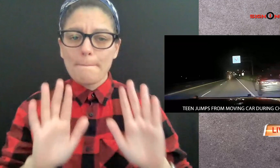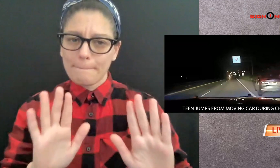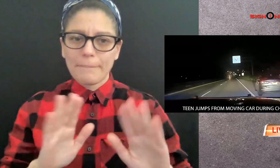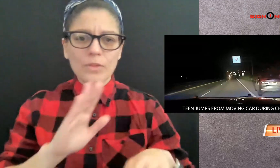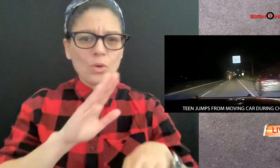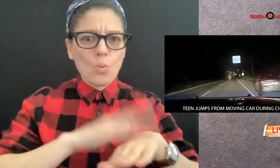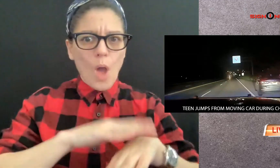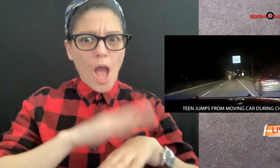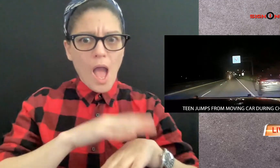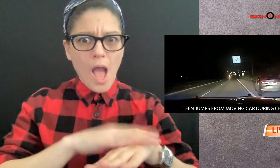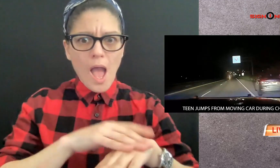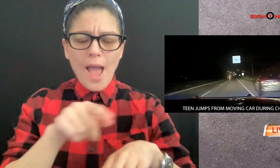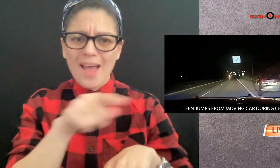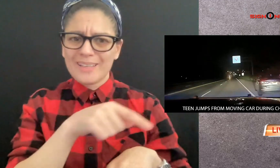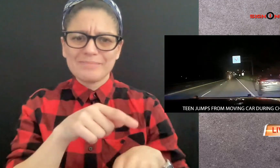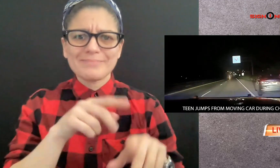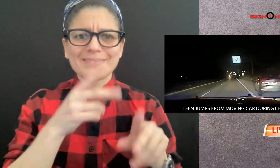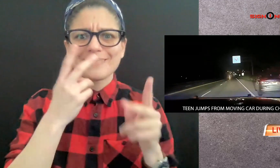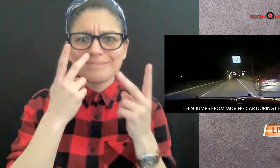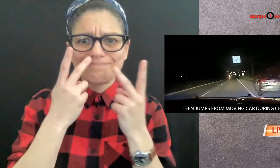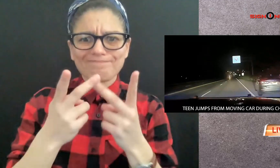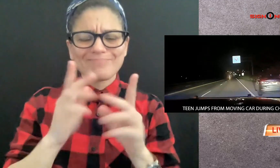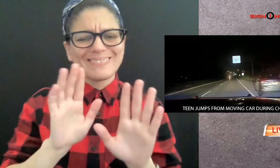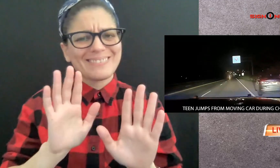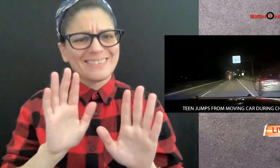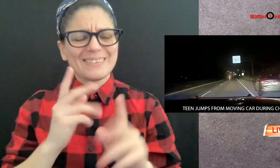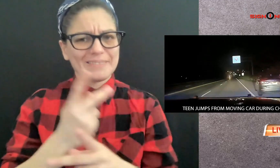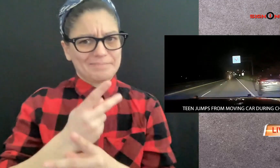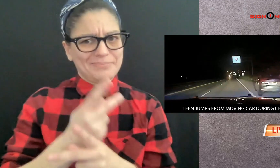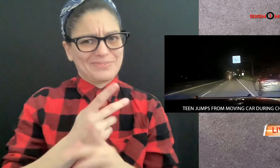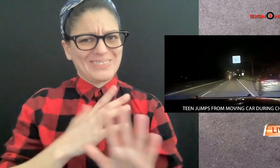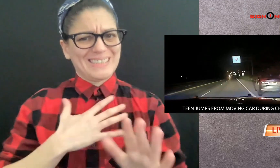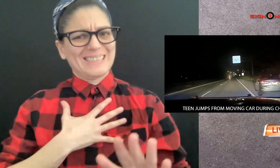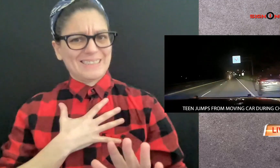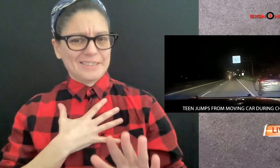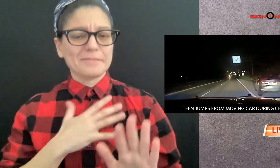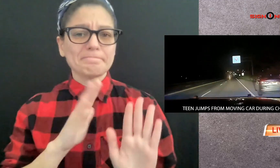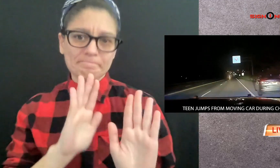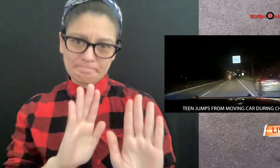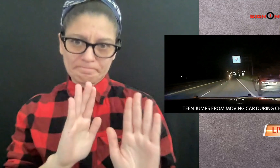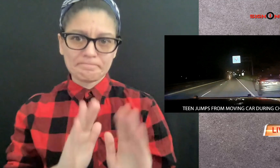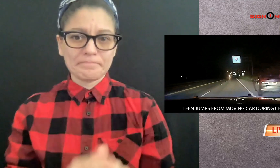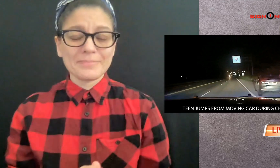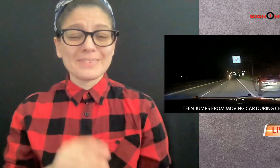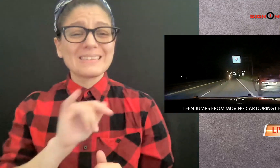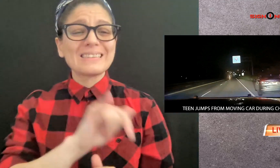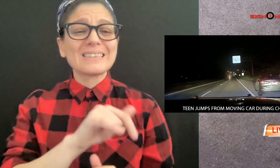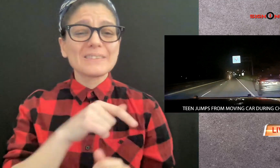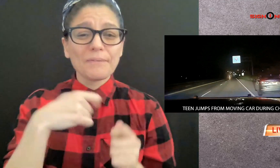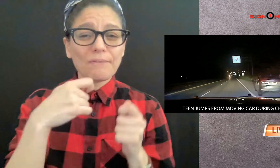we're about to show you an amazing video we want to warn you however the images may